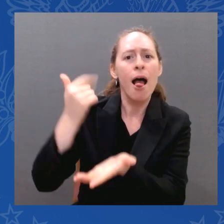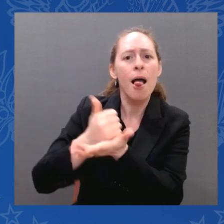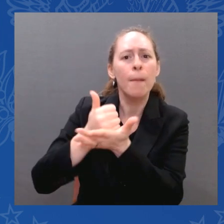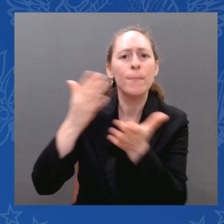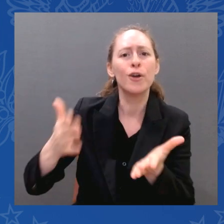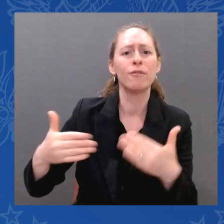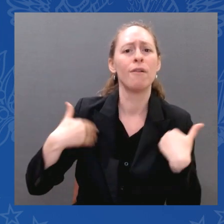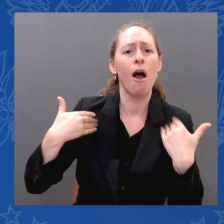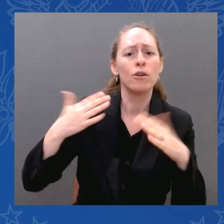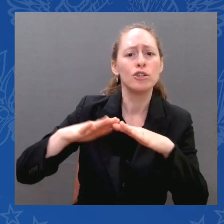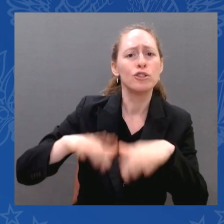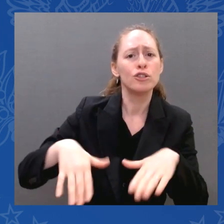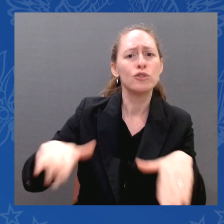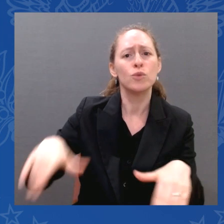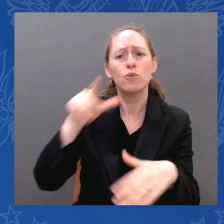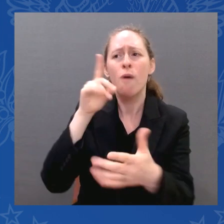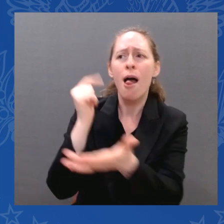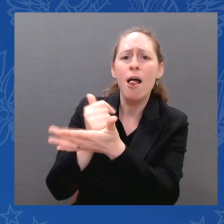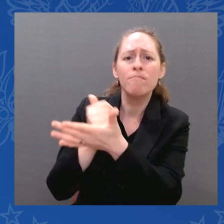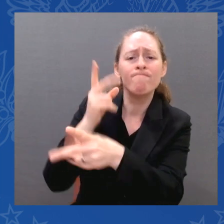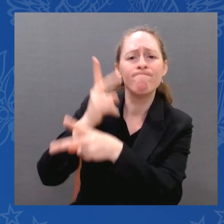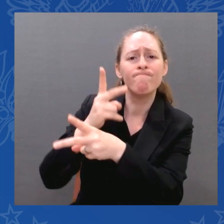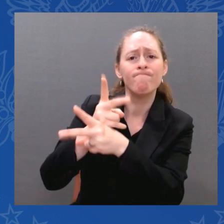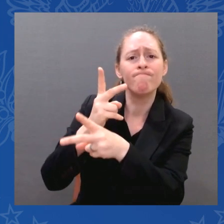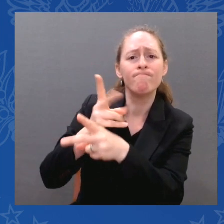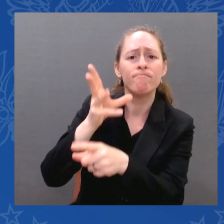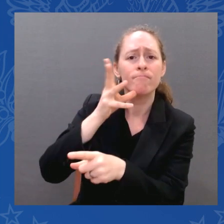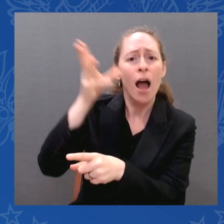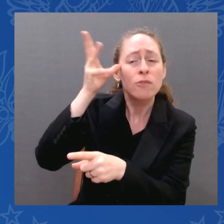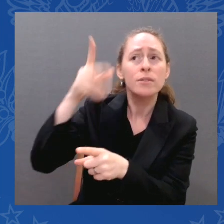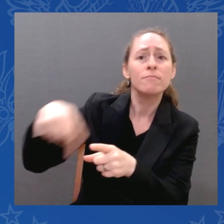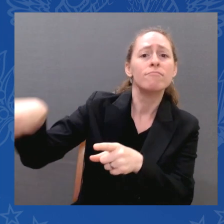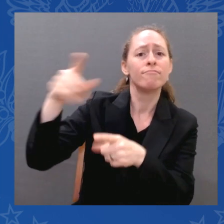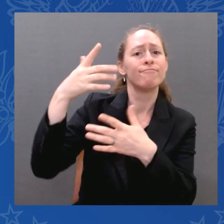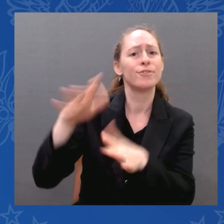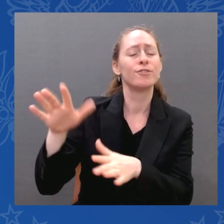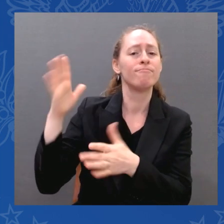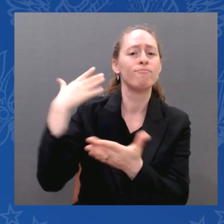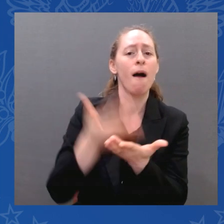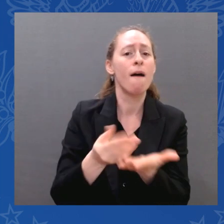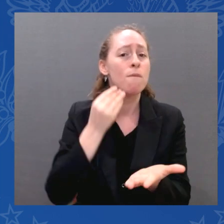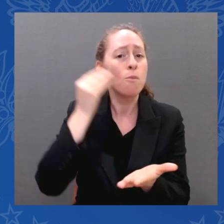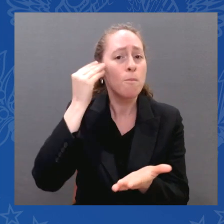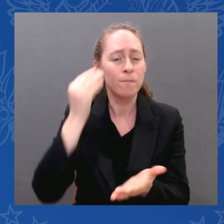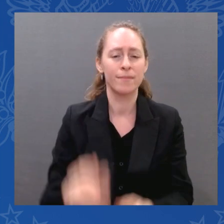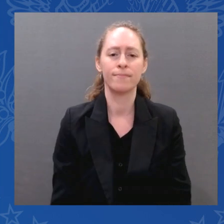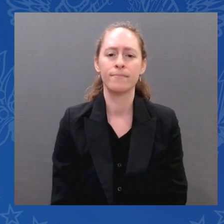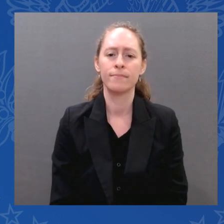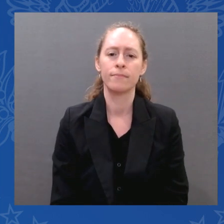The Wounded Warrior Project has been at the forefront of that effort. General Lillington.